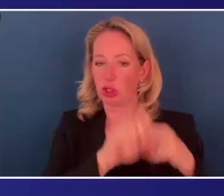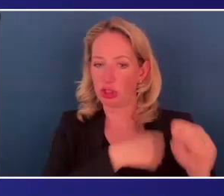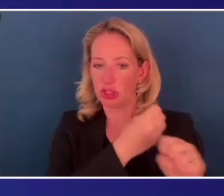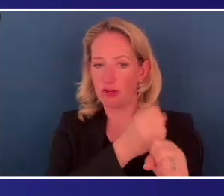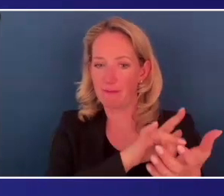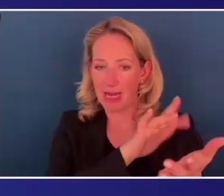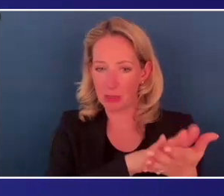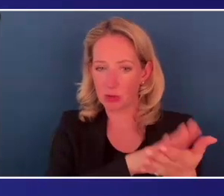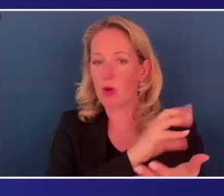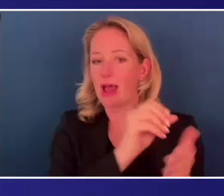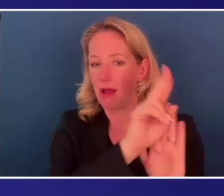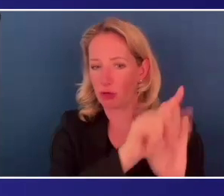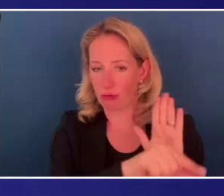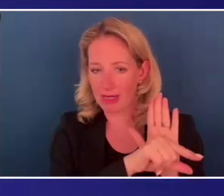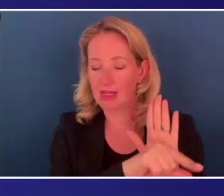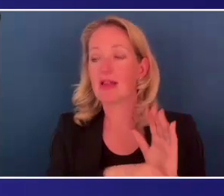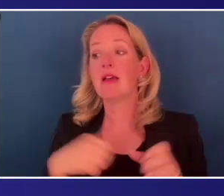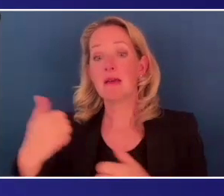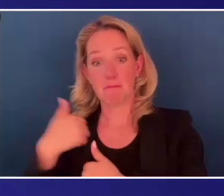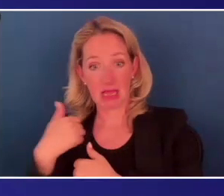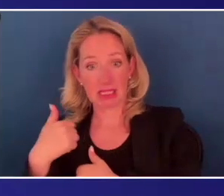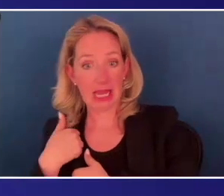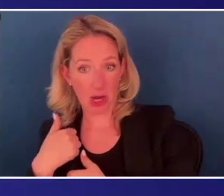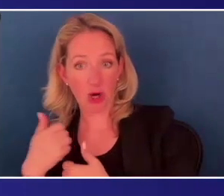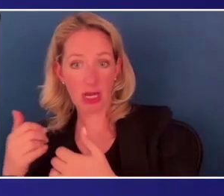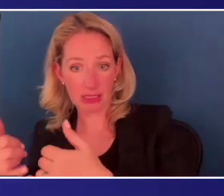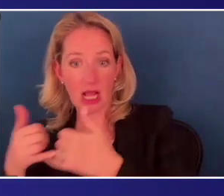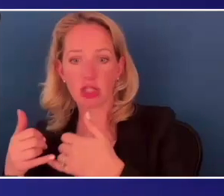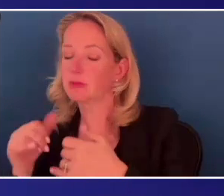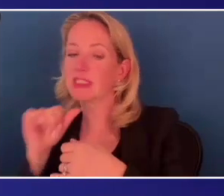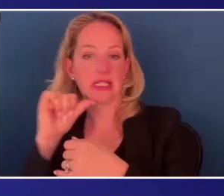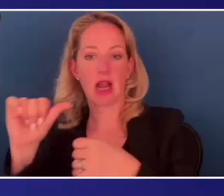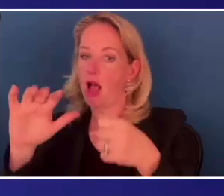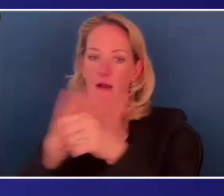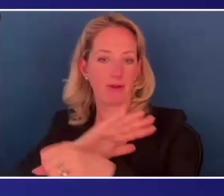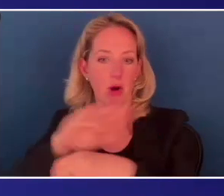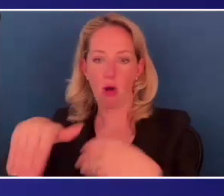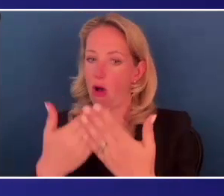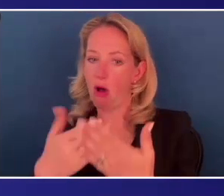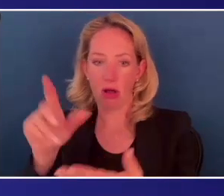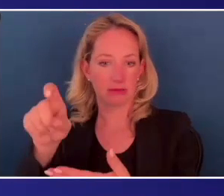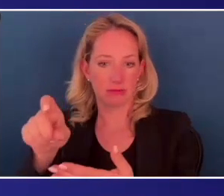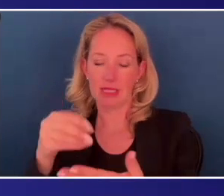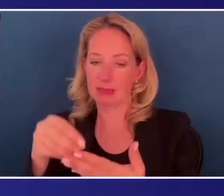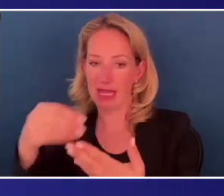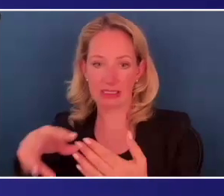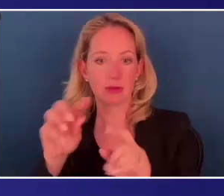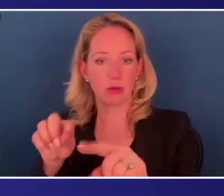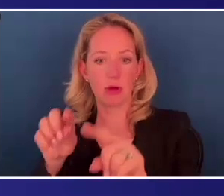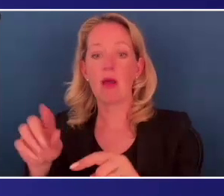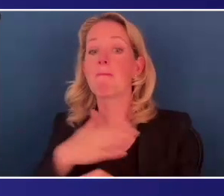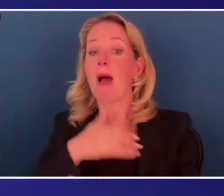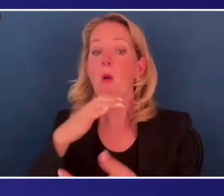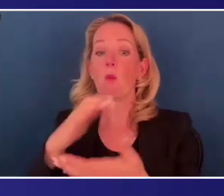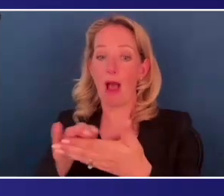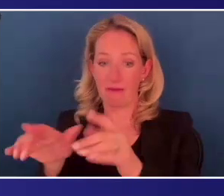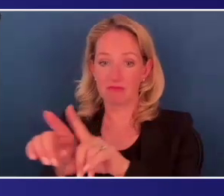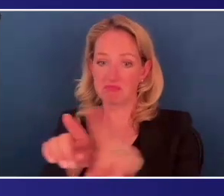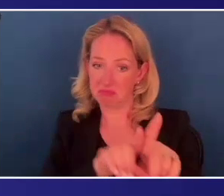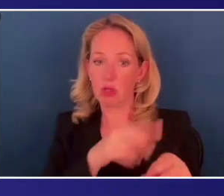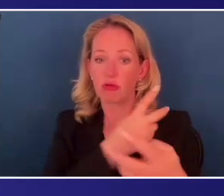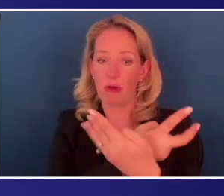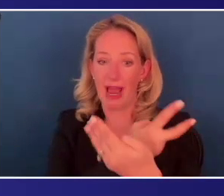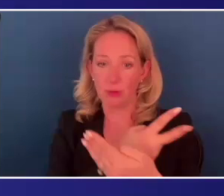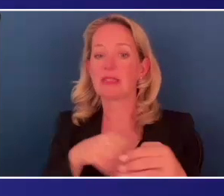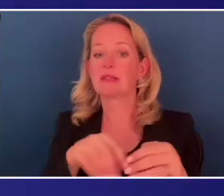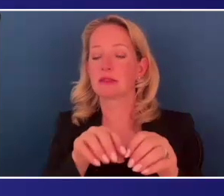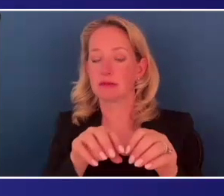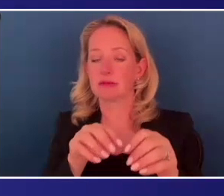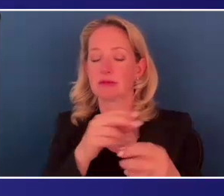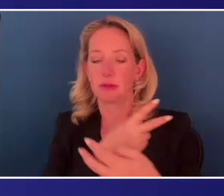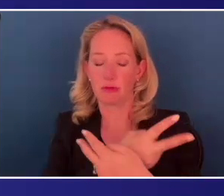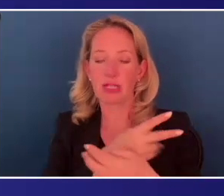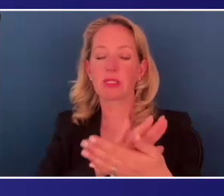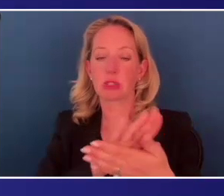Despite the military scholarship did not cover all necessary expenses to attend. My wife was also in graduate school during this time 1st doing her master's in social work.